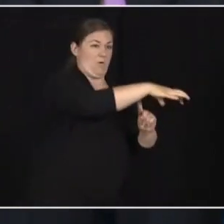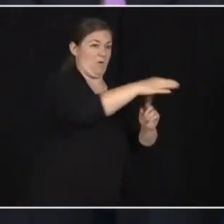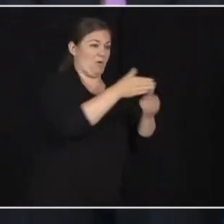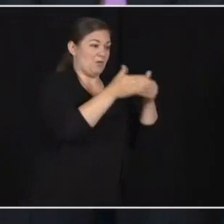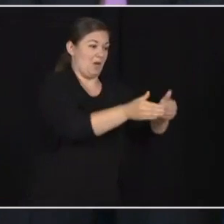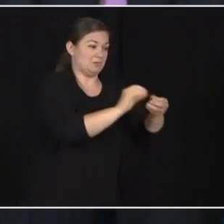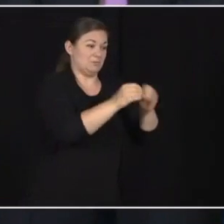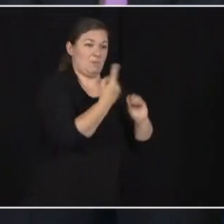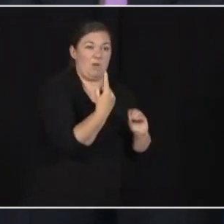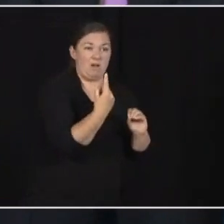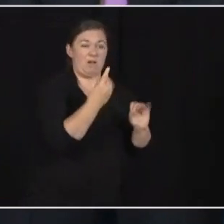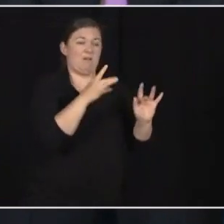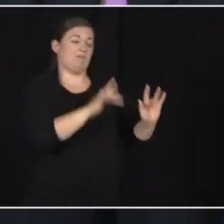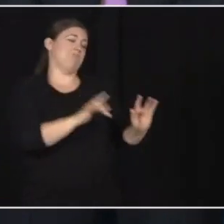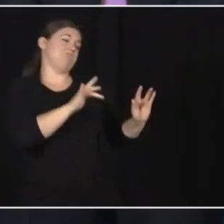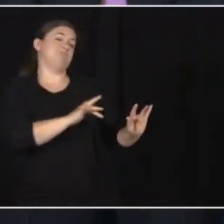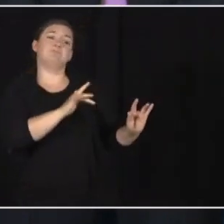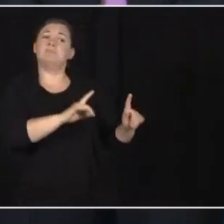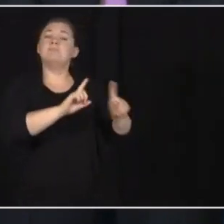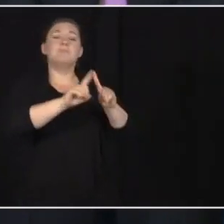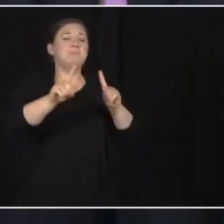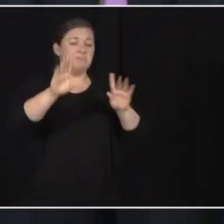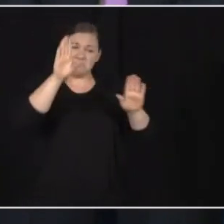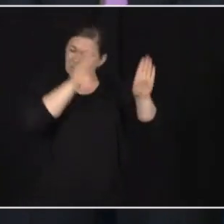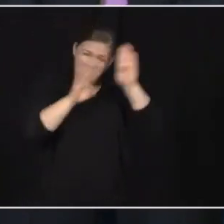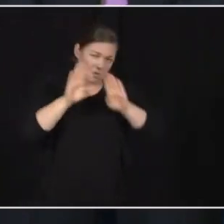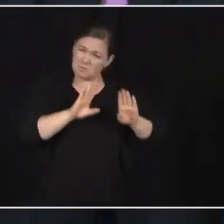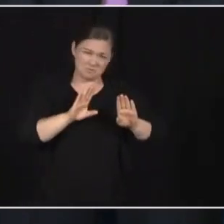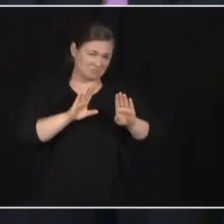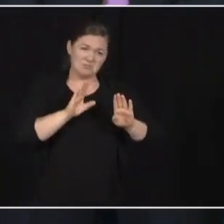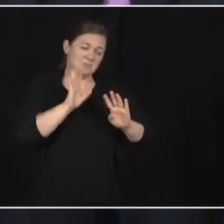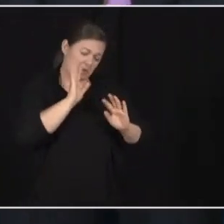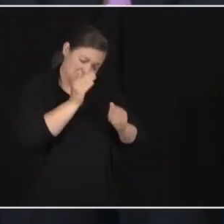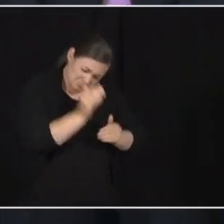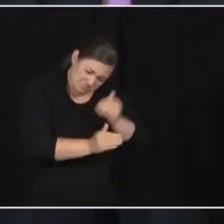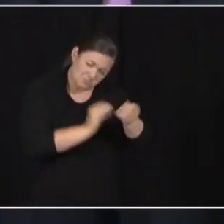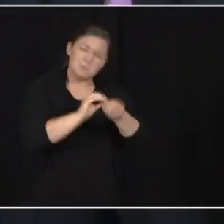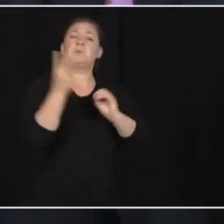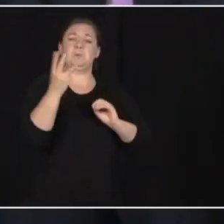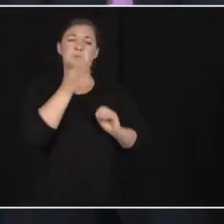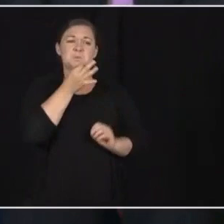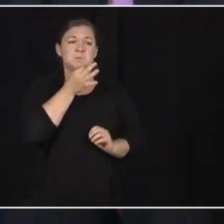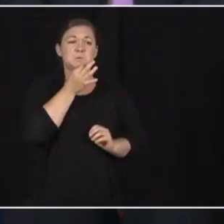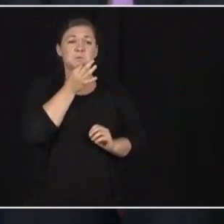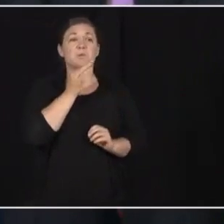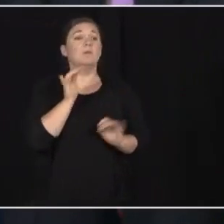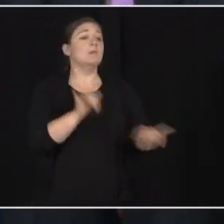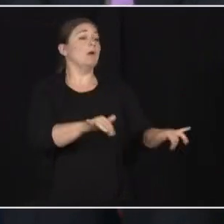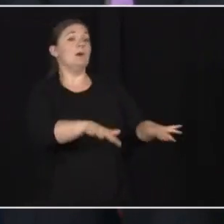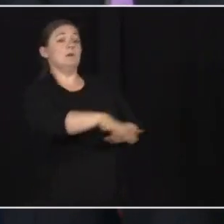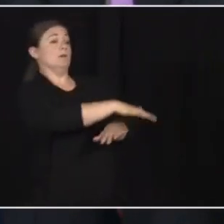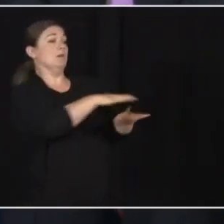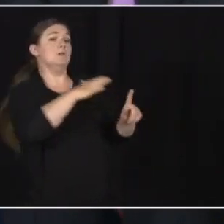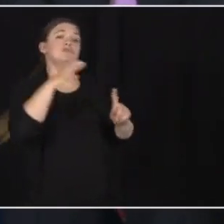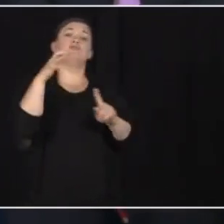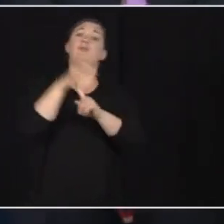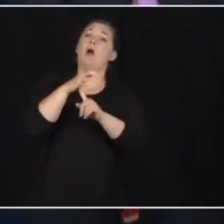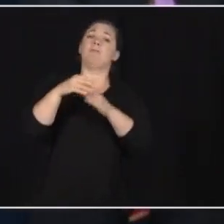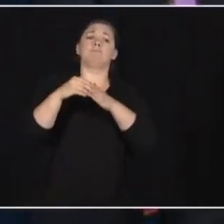figured out and get through this. We have had hurdles in the past before, and we all stick together. We continue communicating and we work together